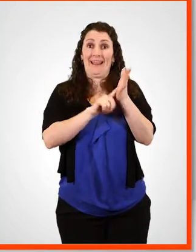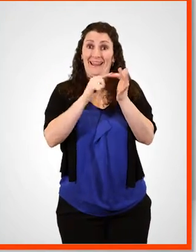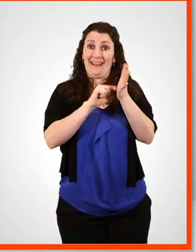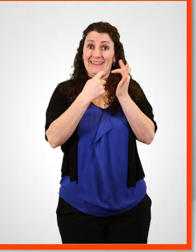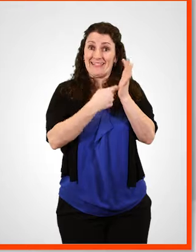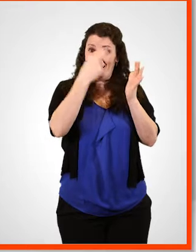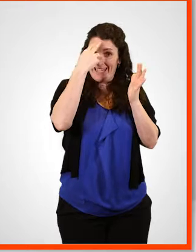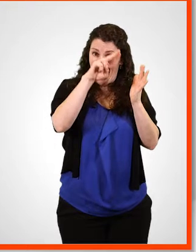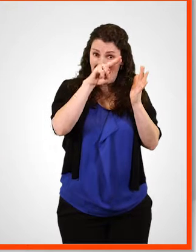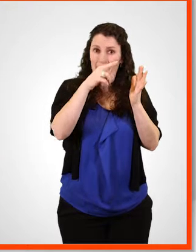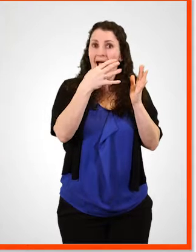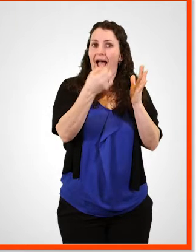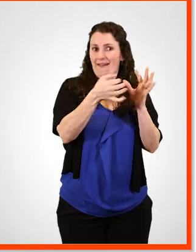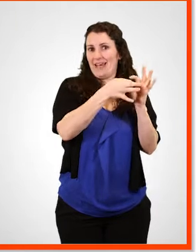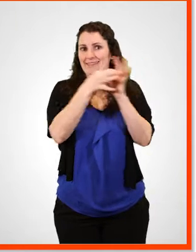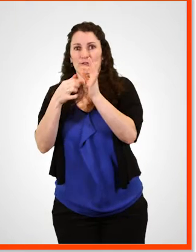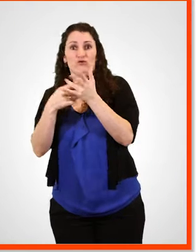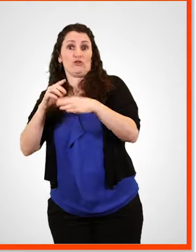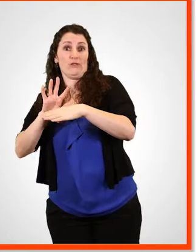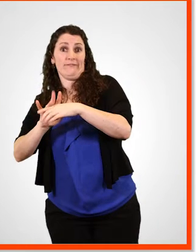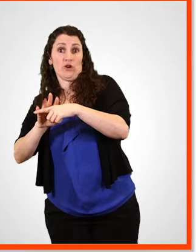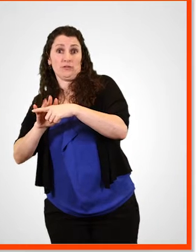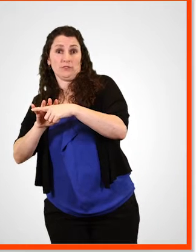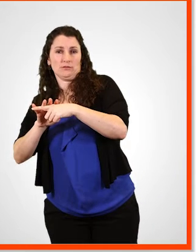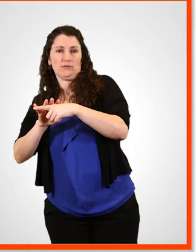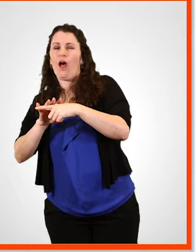So, for example, for most letters - the vowels aren't included -